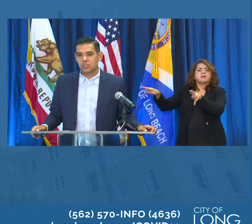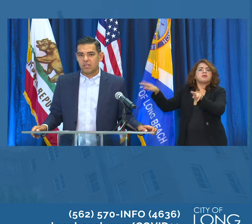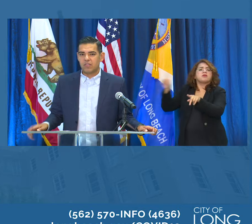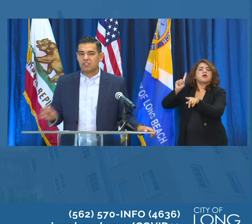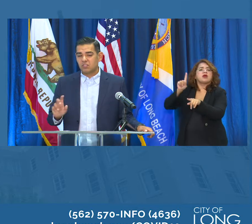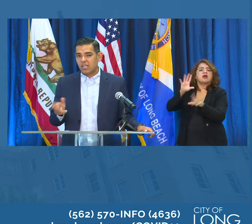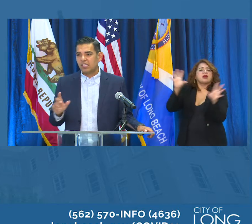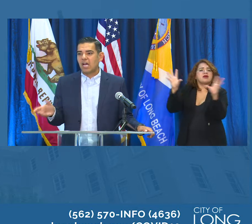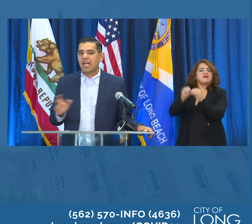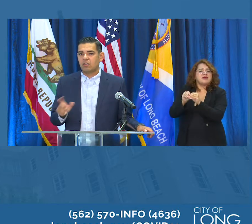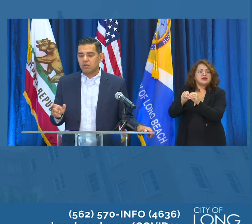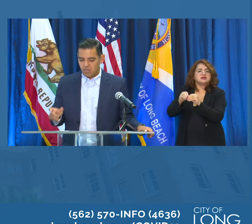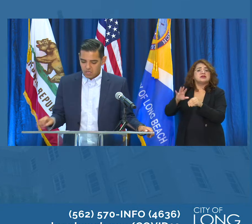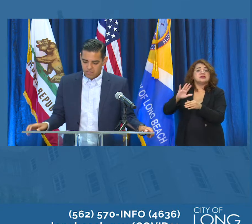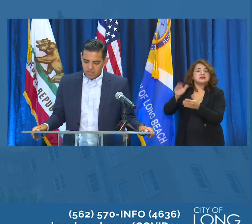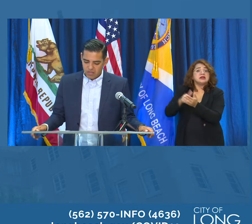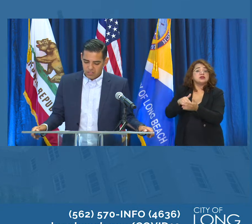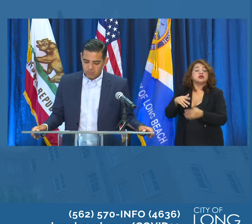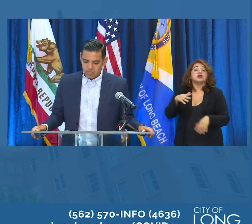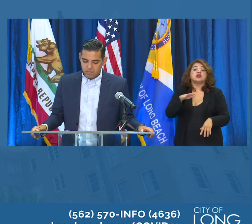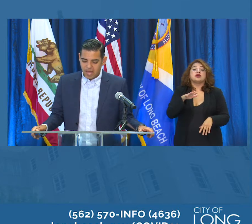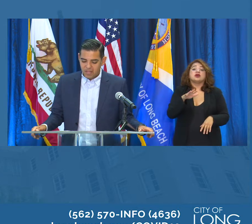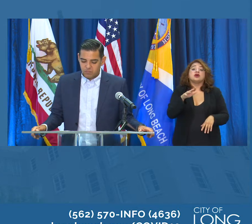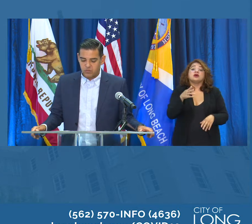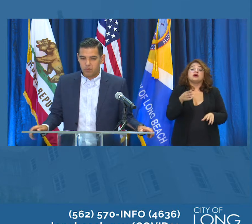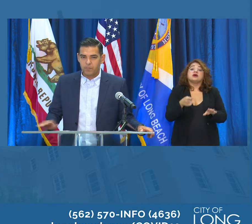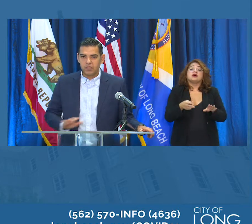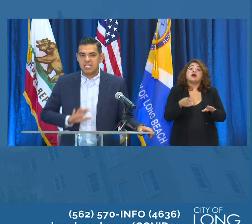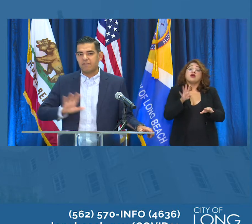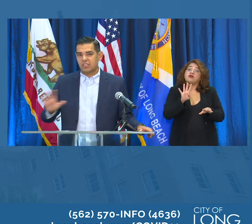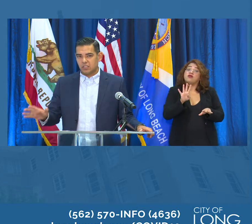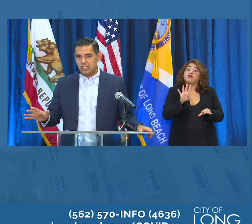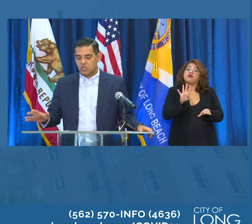Now that's slightly higher than its been in the past but there are plenty of ventilators